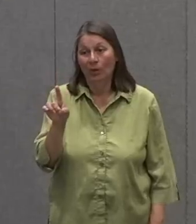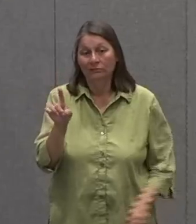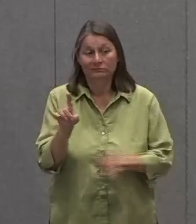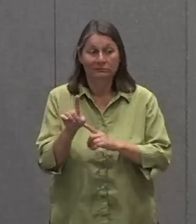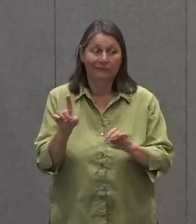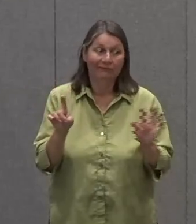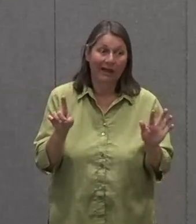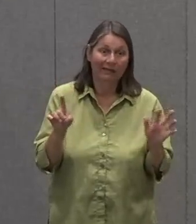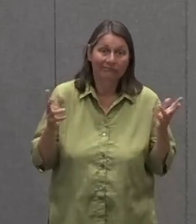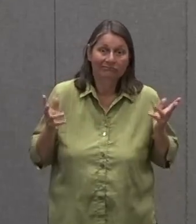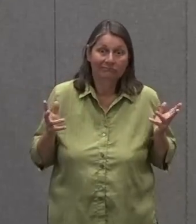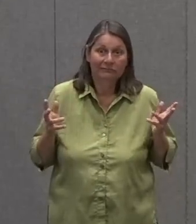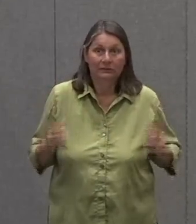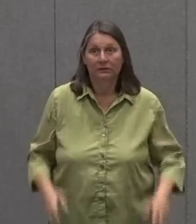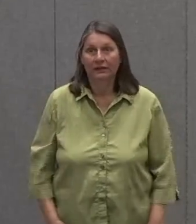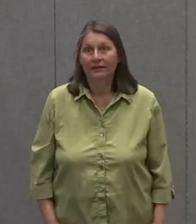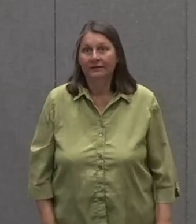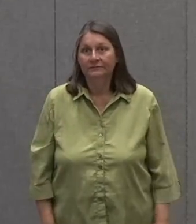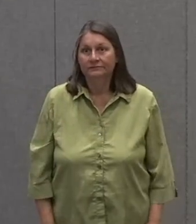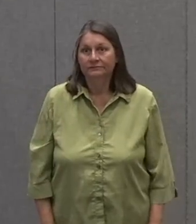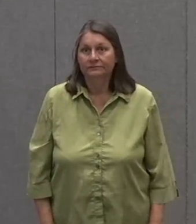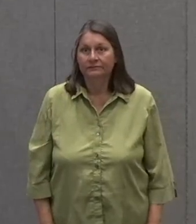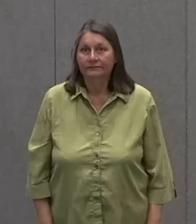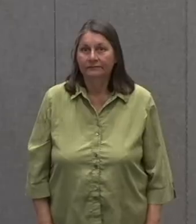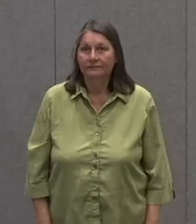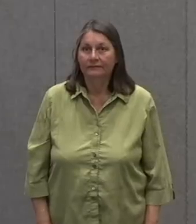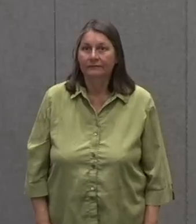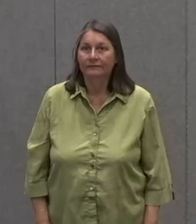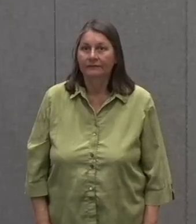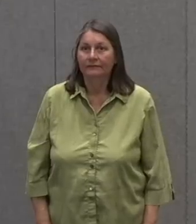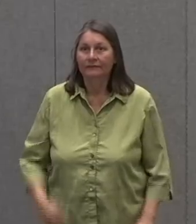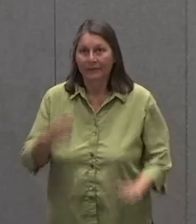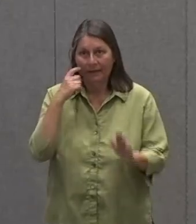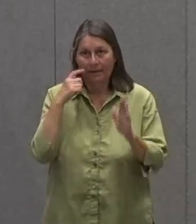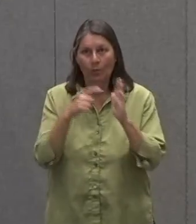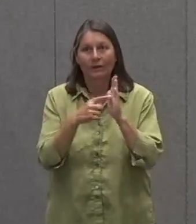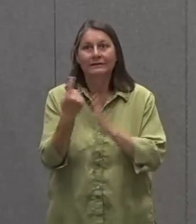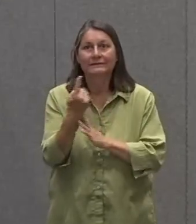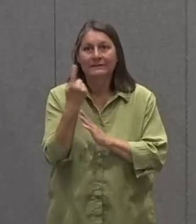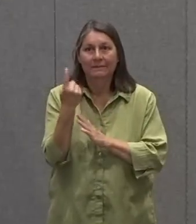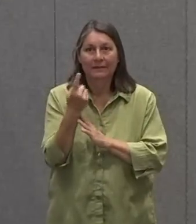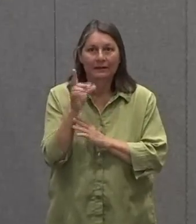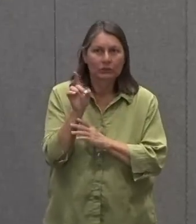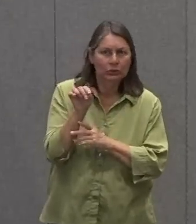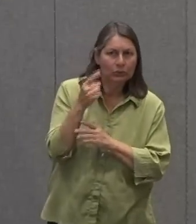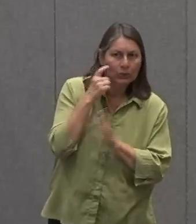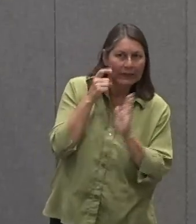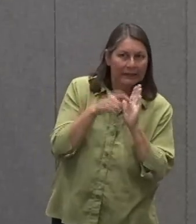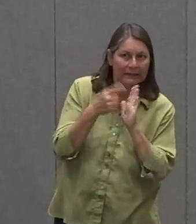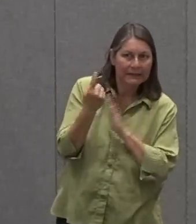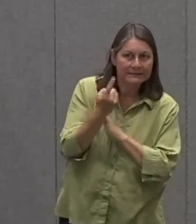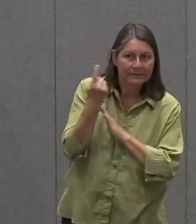Hmm, I'm recognizing something, are you? Let's talk about it in a second.